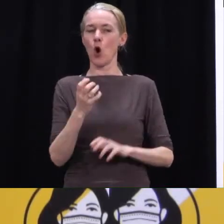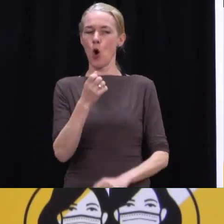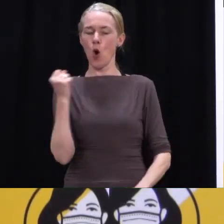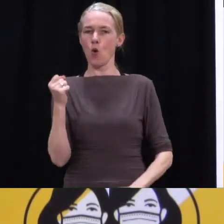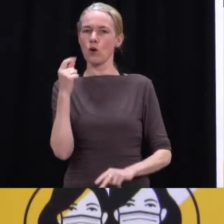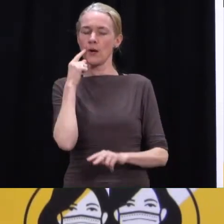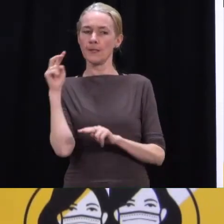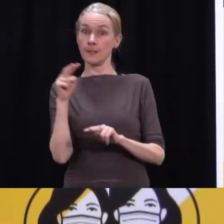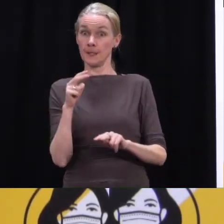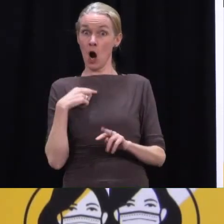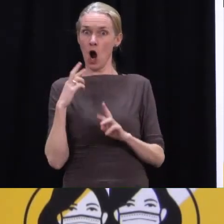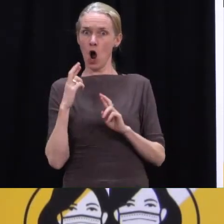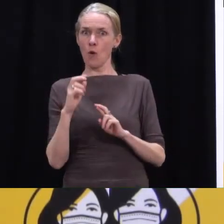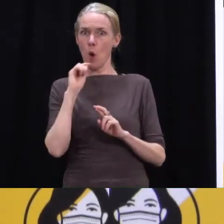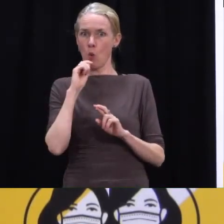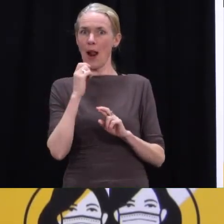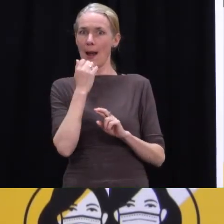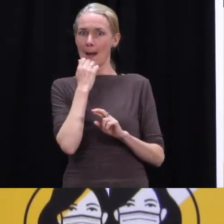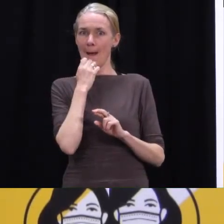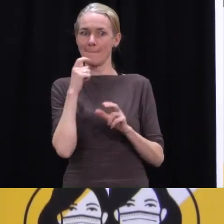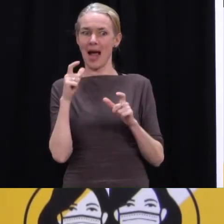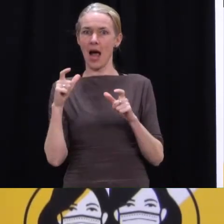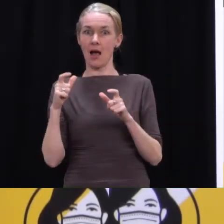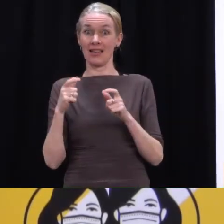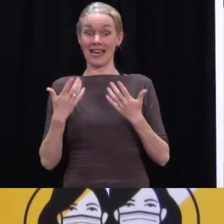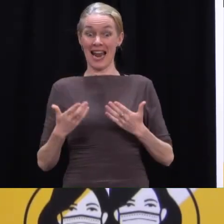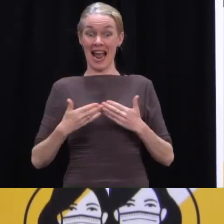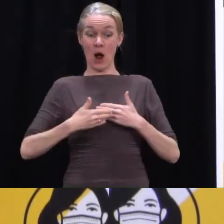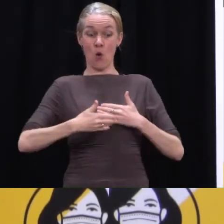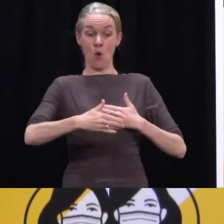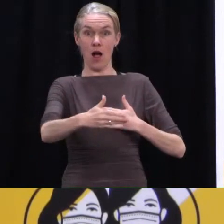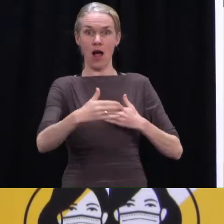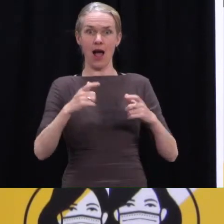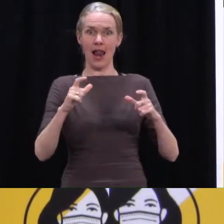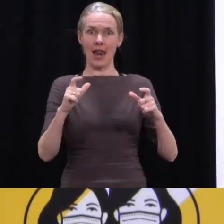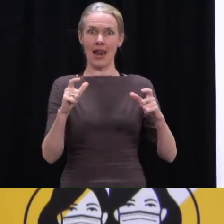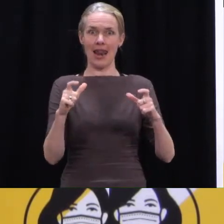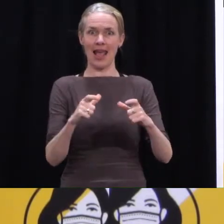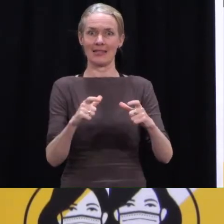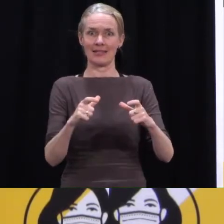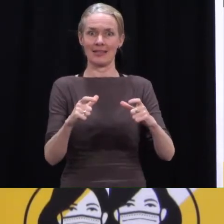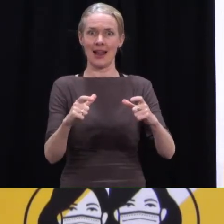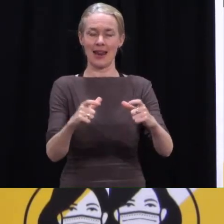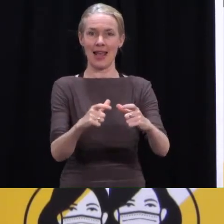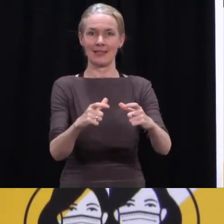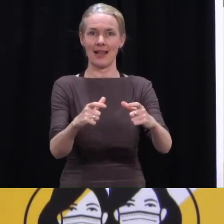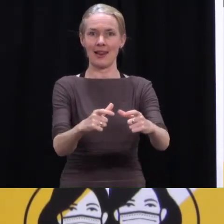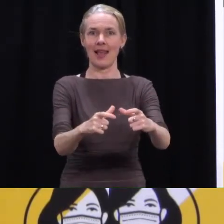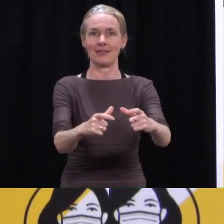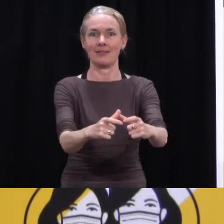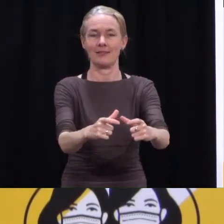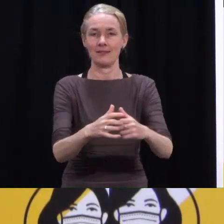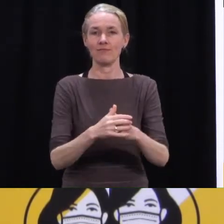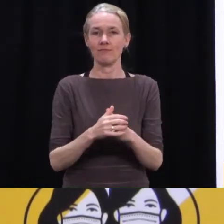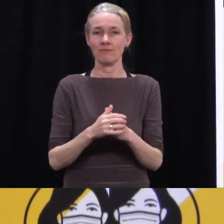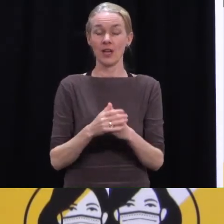thought. Every day for me is another step, a bit of progress but too early. For me I want to see sustained reductions over a